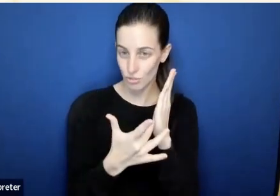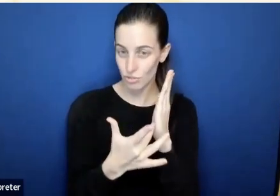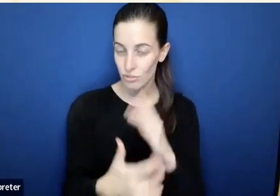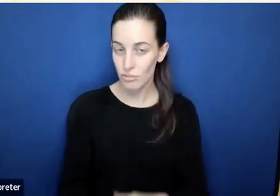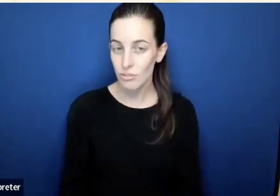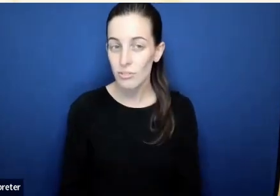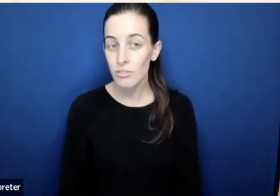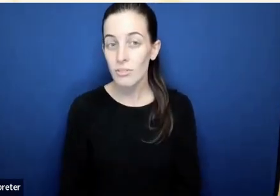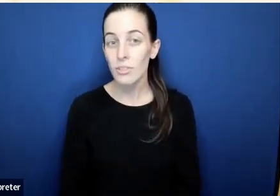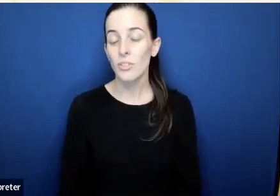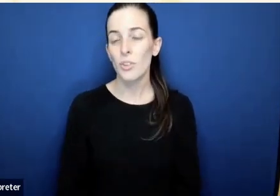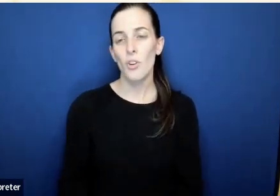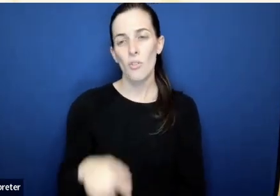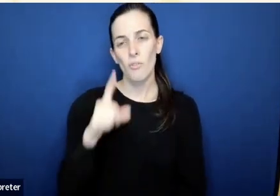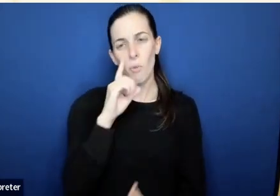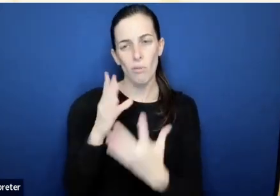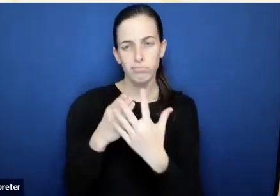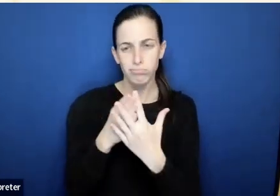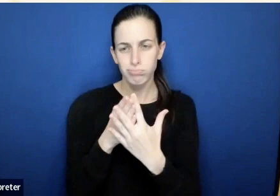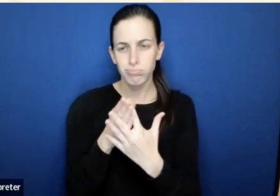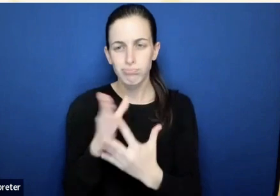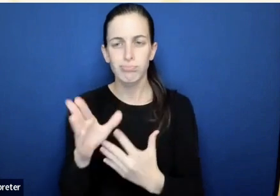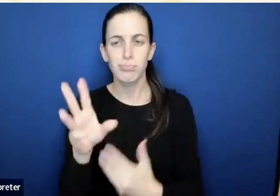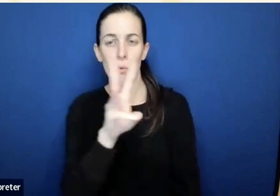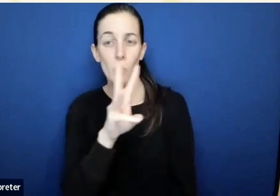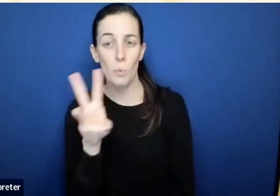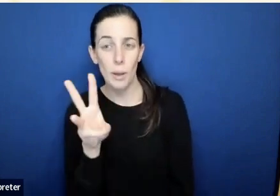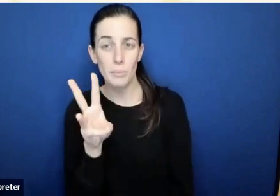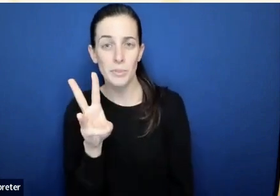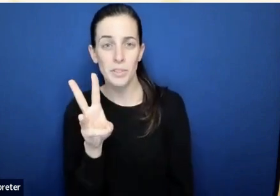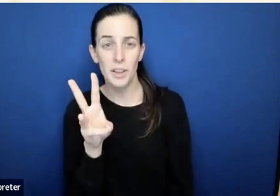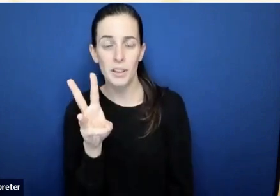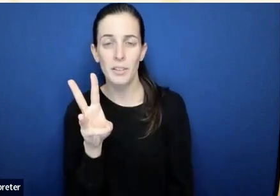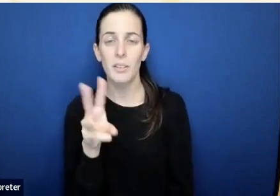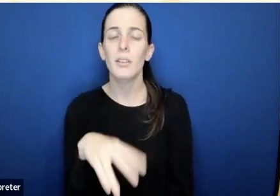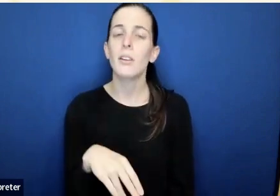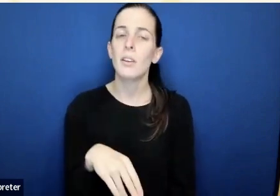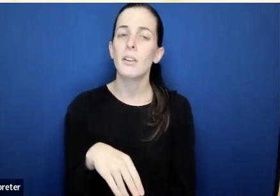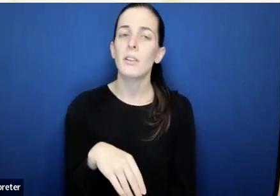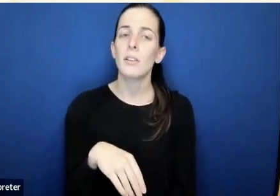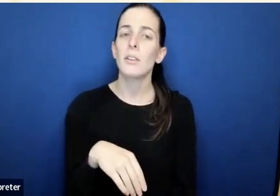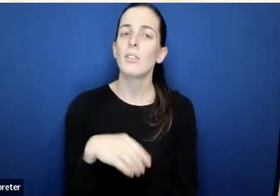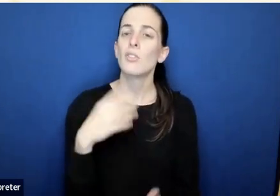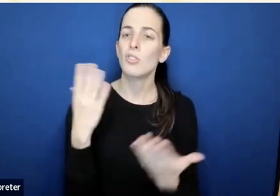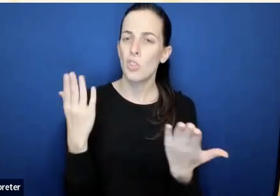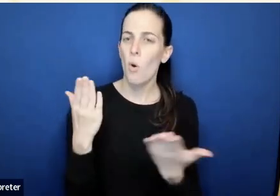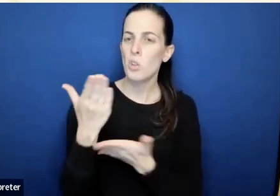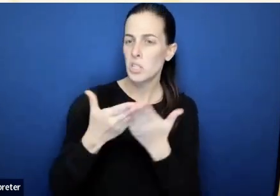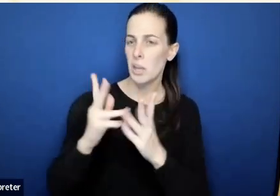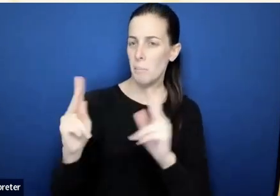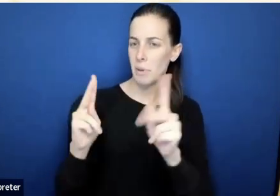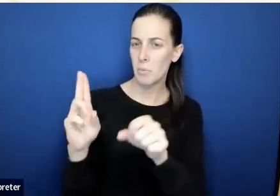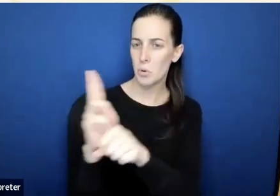to navigate the web. It is appreciable that developers are using ARIA with good intention,